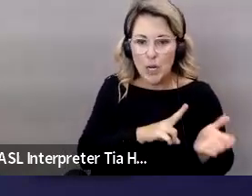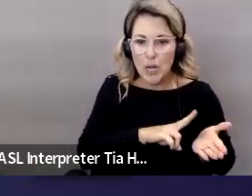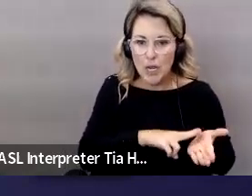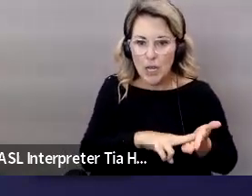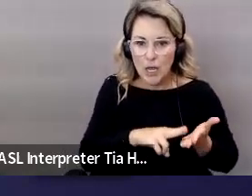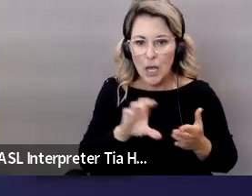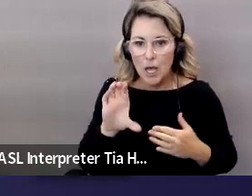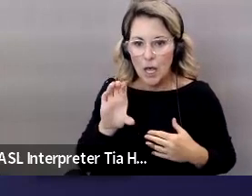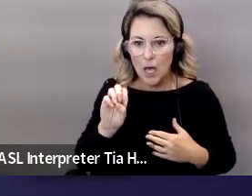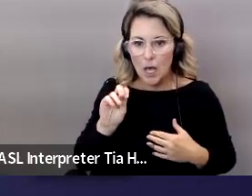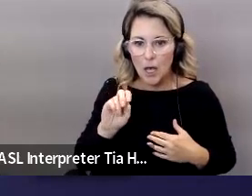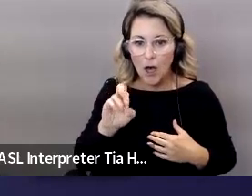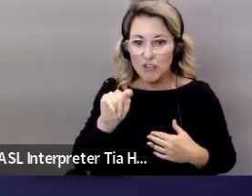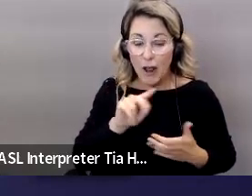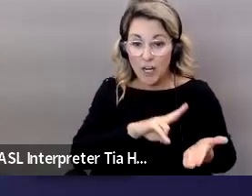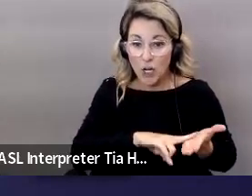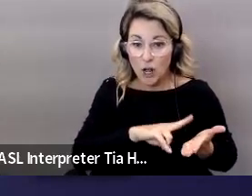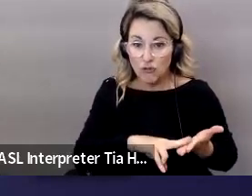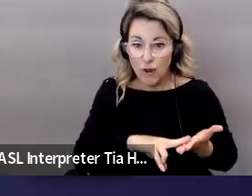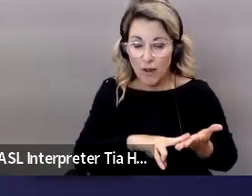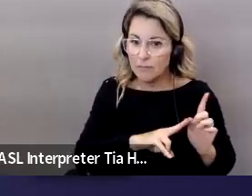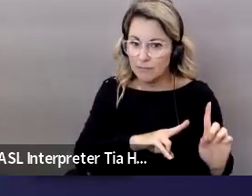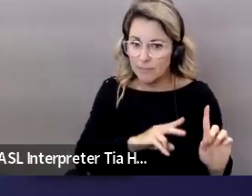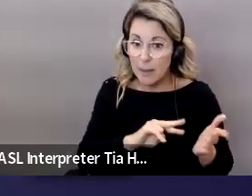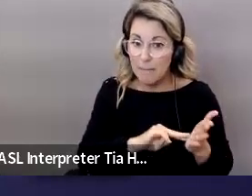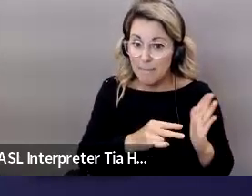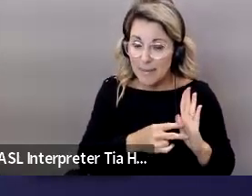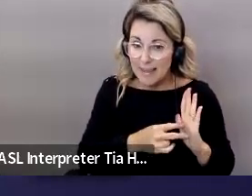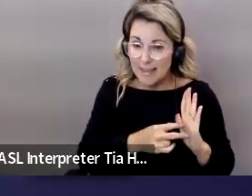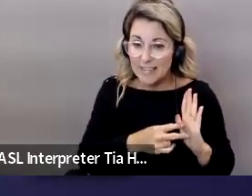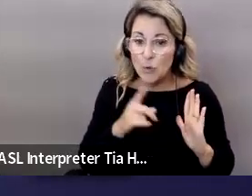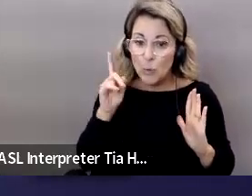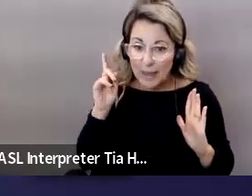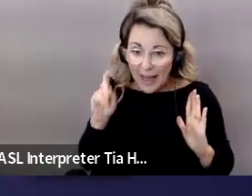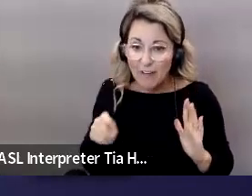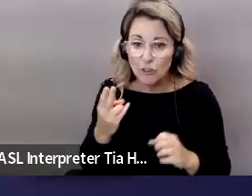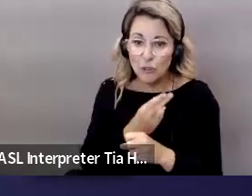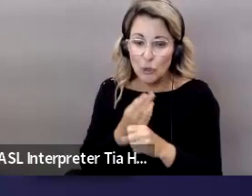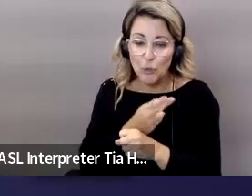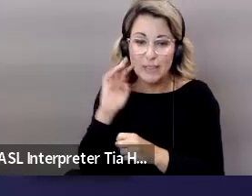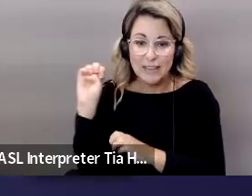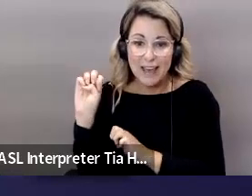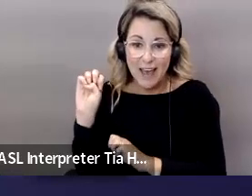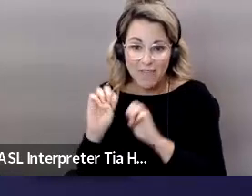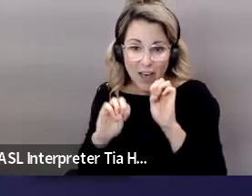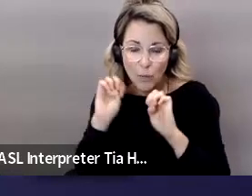we have to use our evaluation grant dollars to pay for our software licenses. And so, every